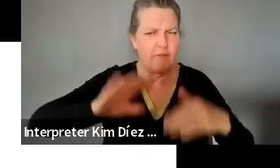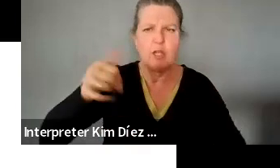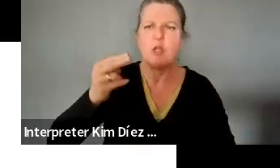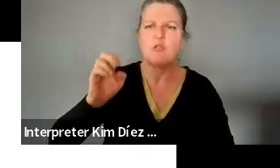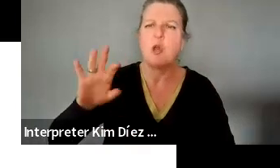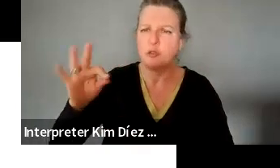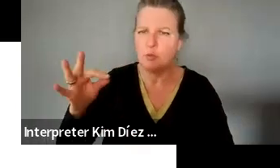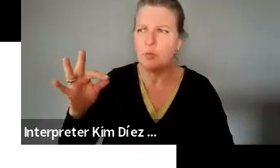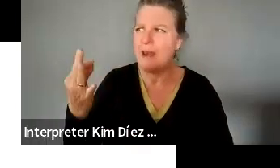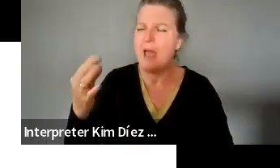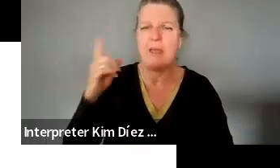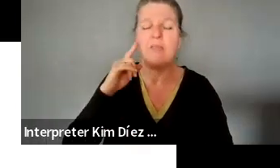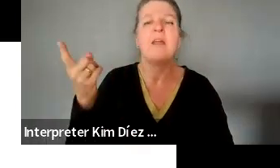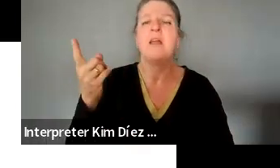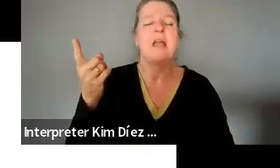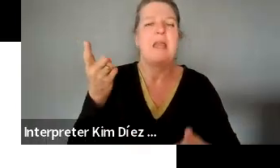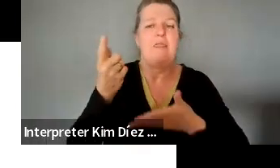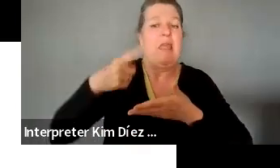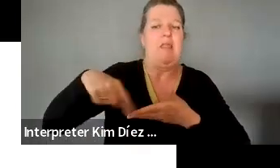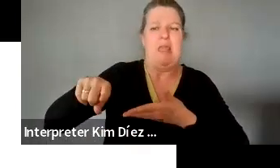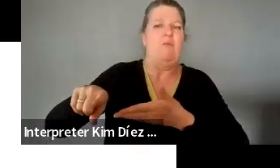very early in the following week, so we're excited.